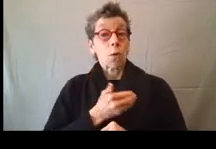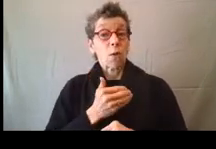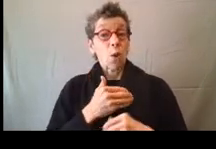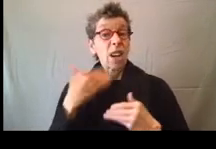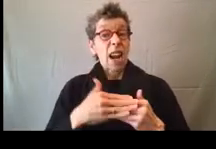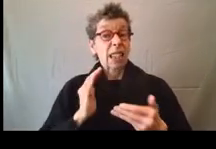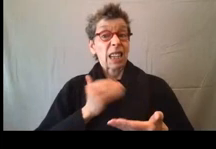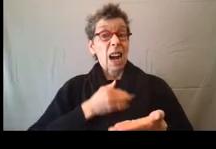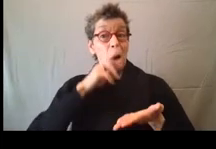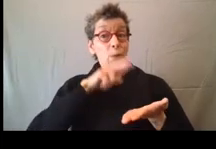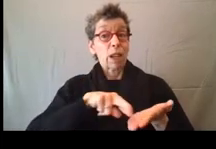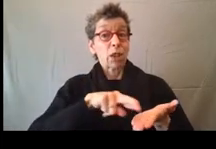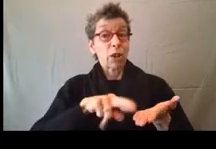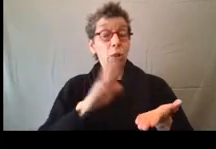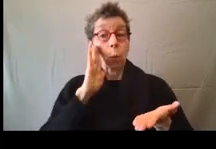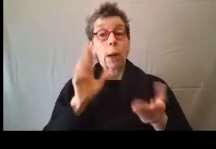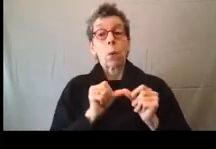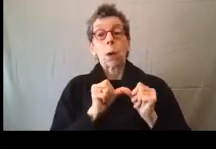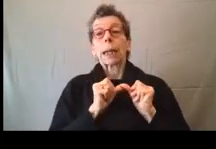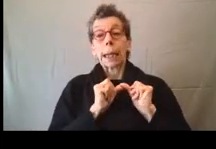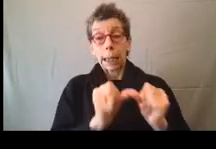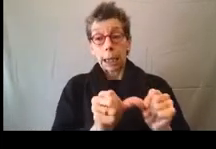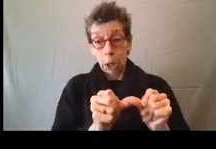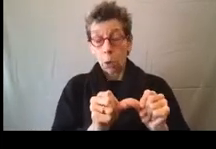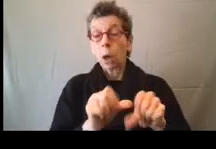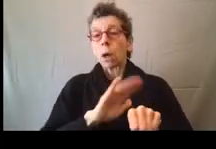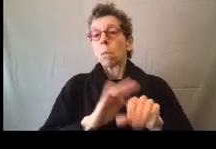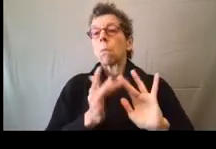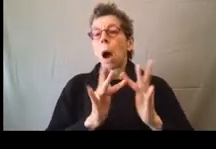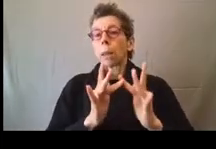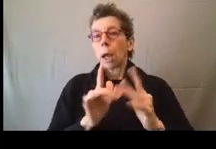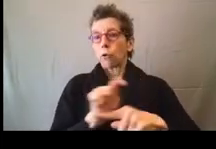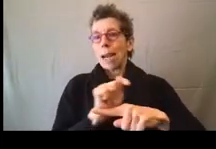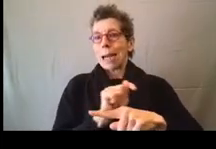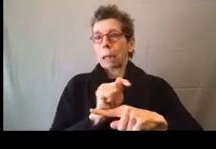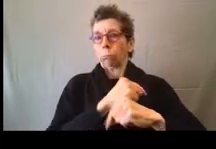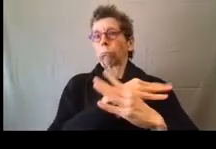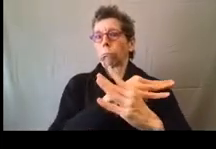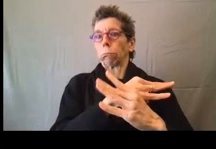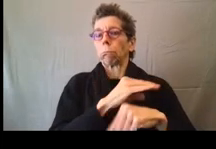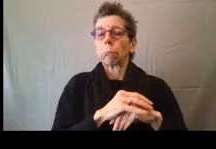are to continue development of online training, and that will more carefully target implicit